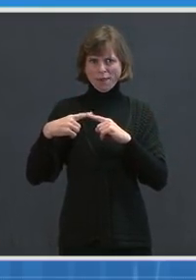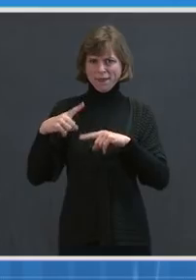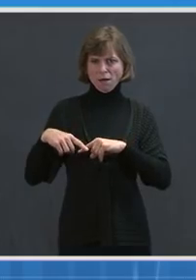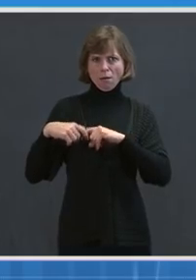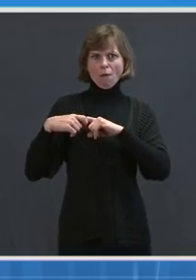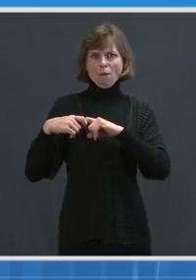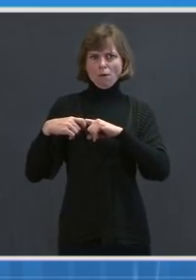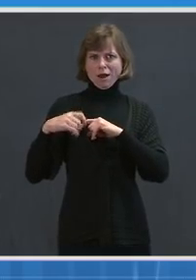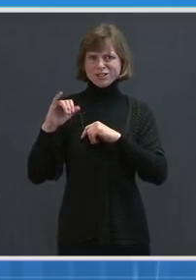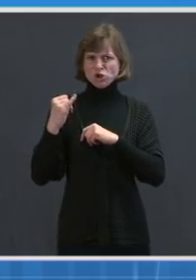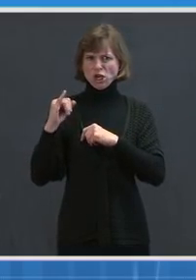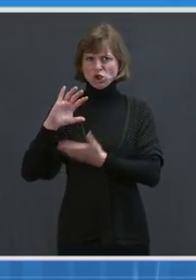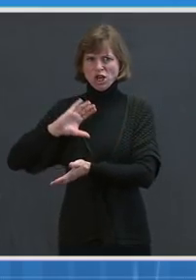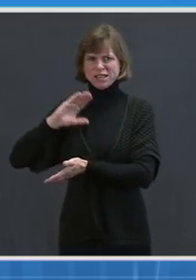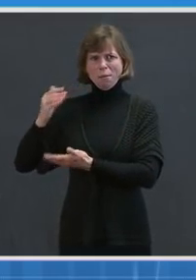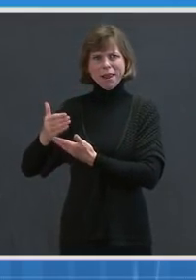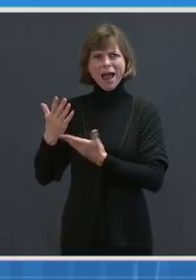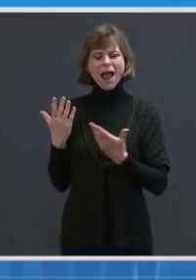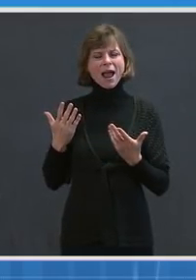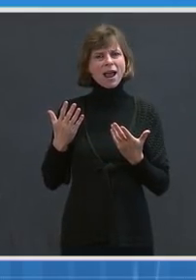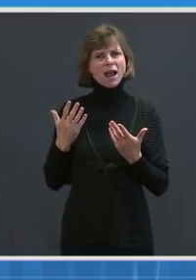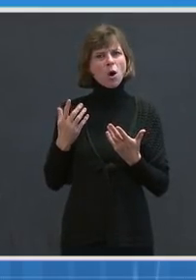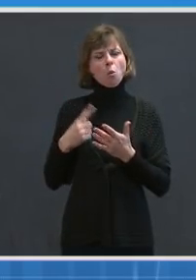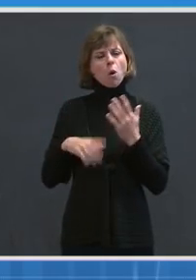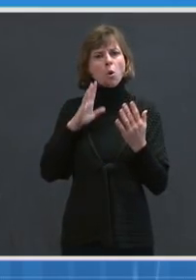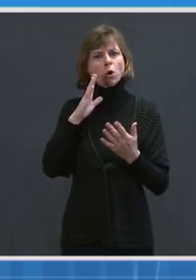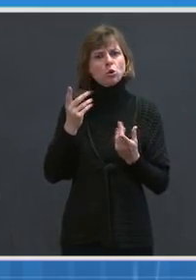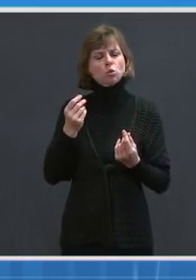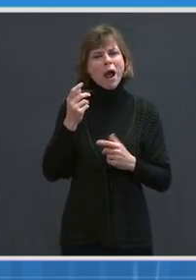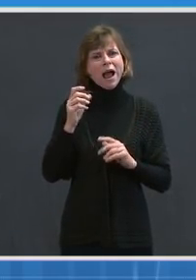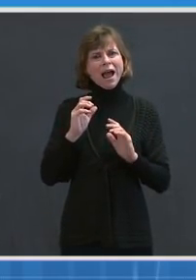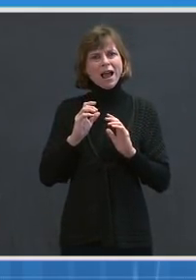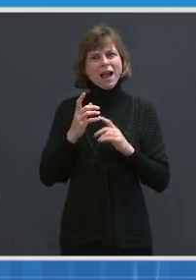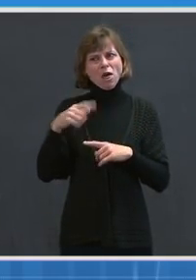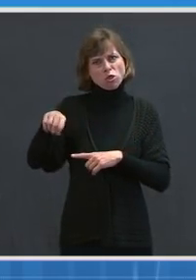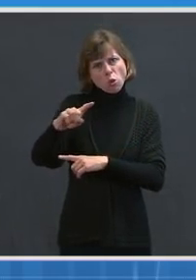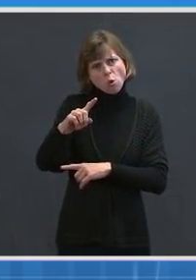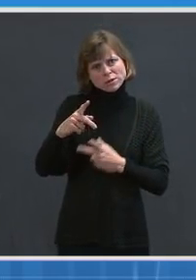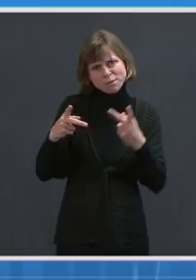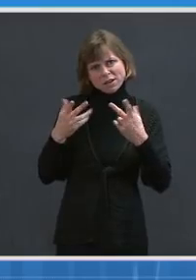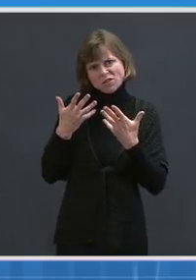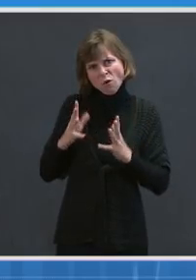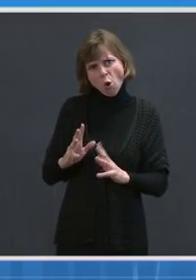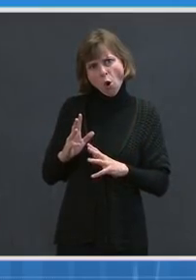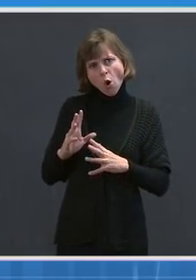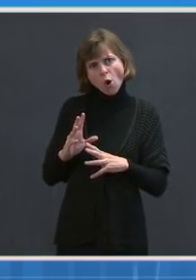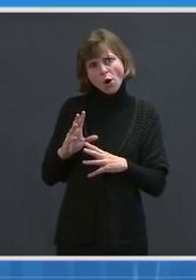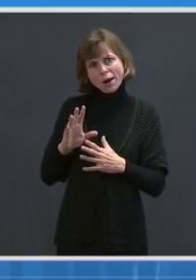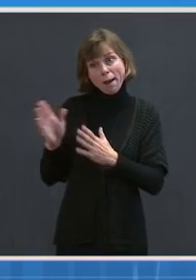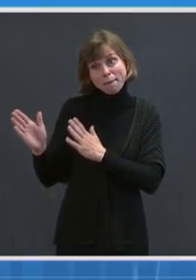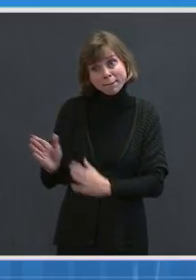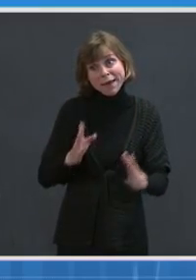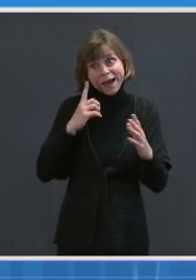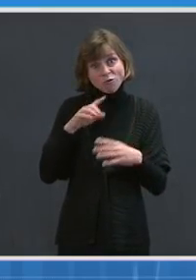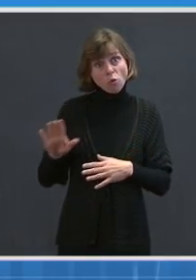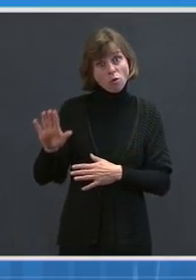And how is that going to impact places that have already incorporated this into their vaccination operations? And then, separately, you know, you've spent a lot of time